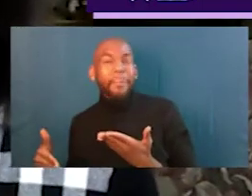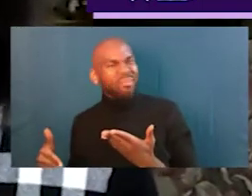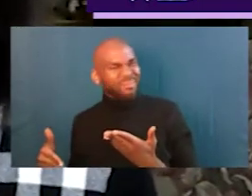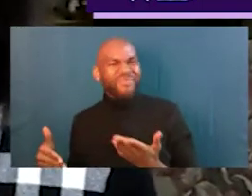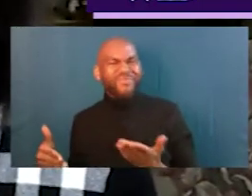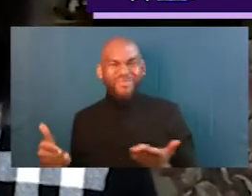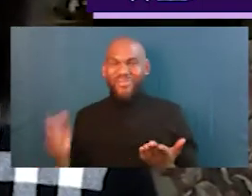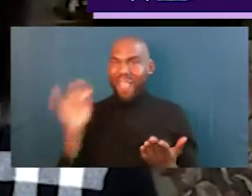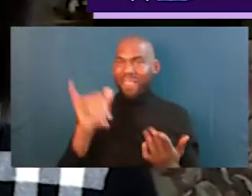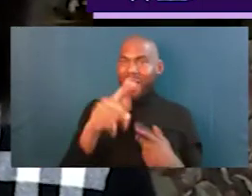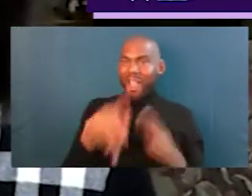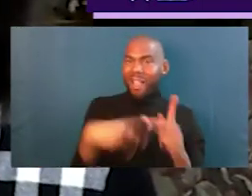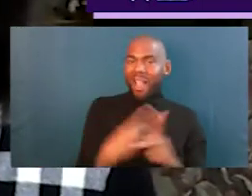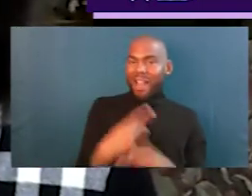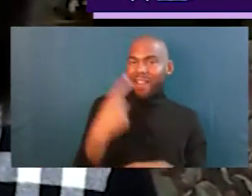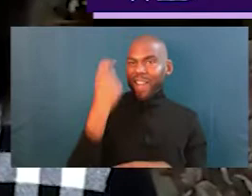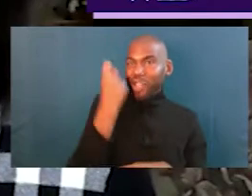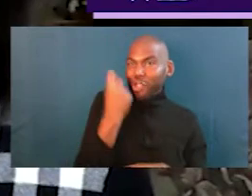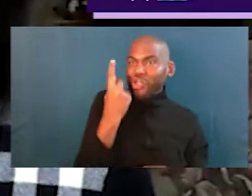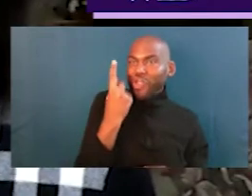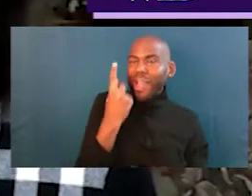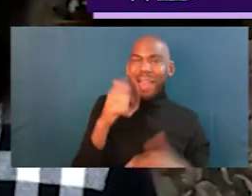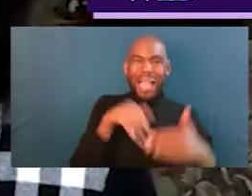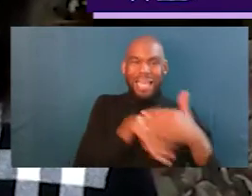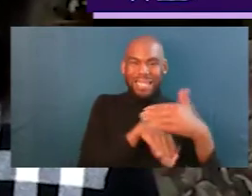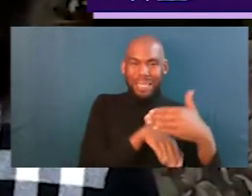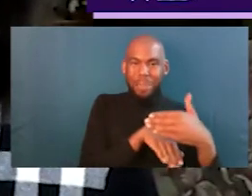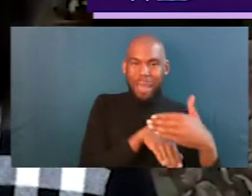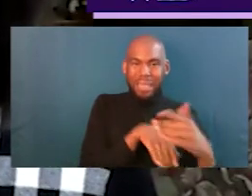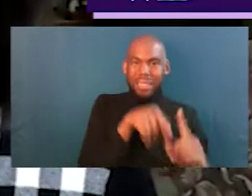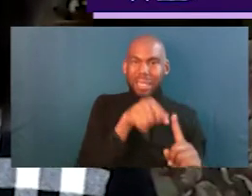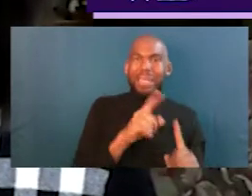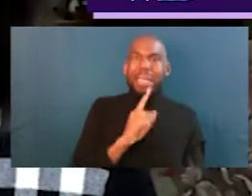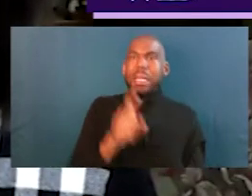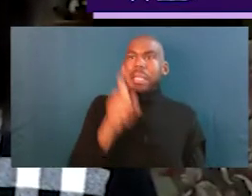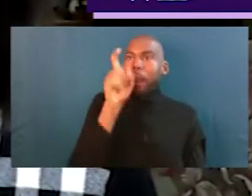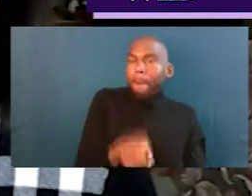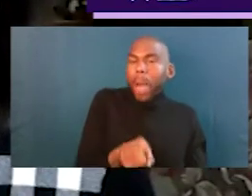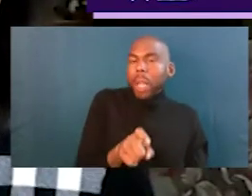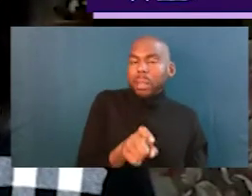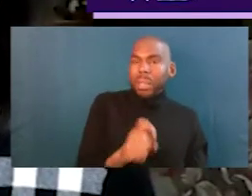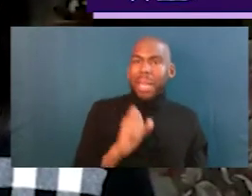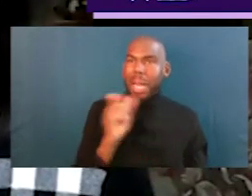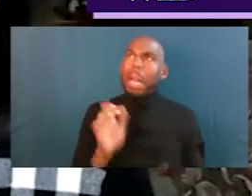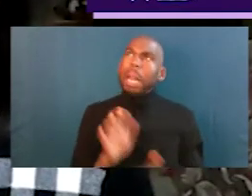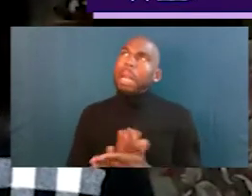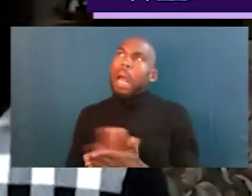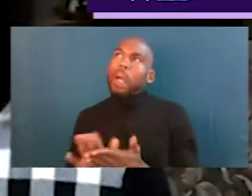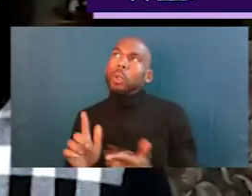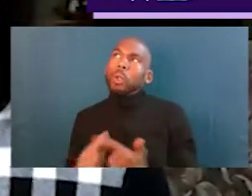and with that kind of a logic, then accessibility becomes a must do, not a nice to have. So